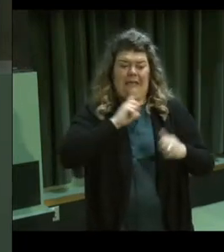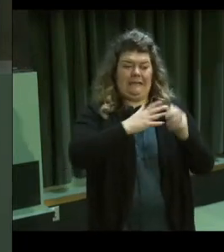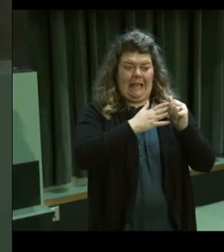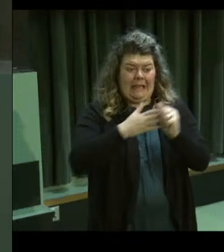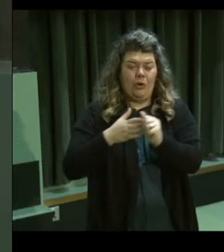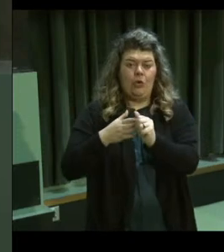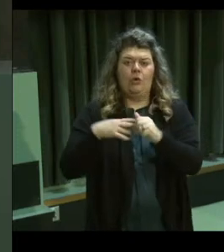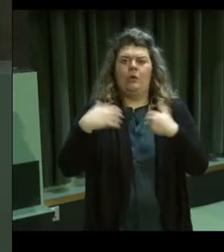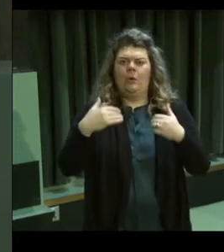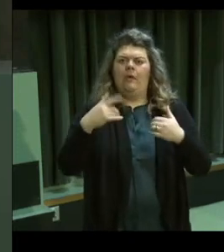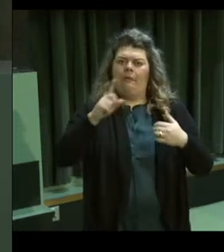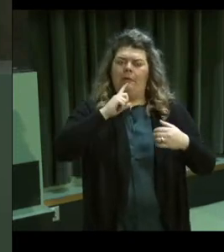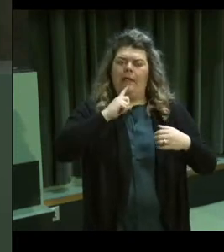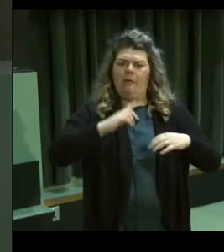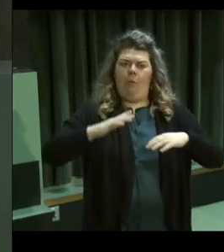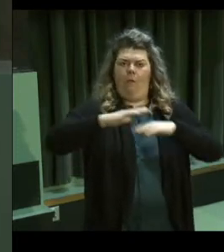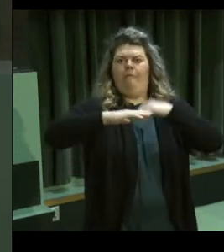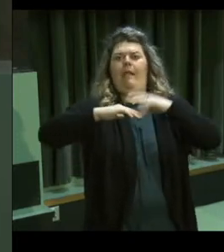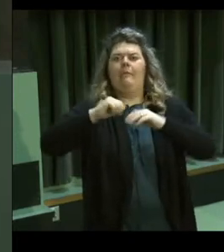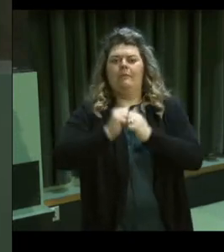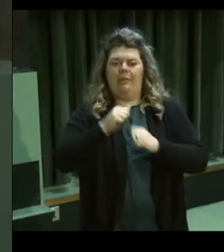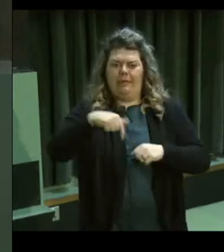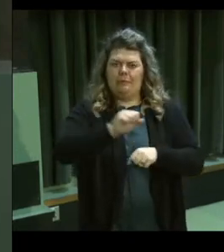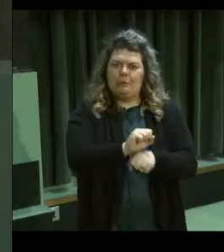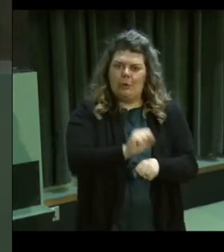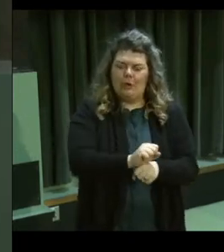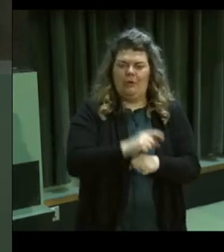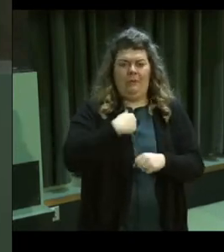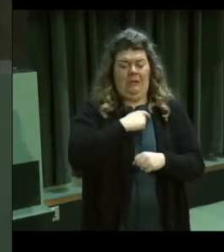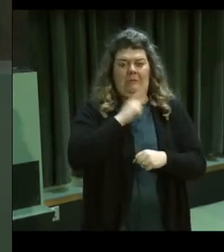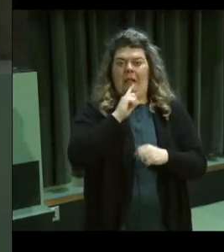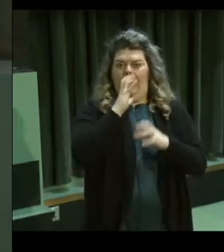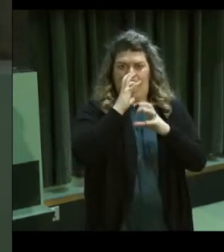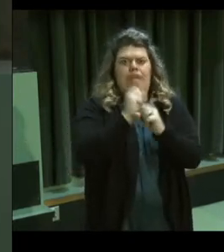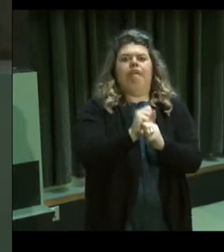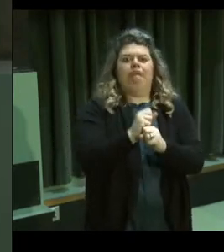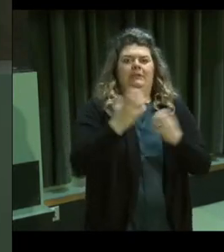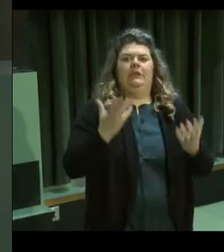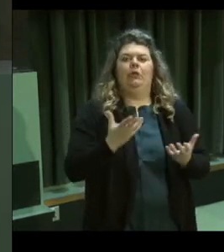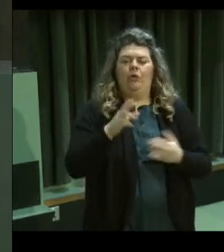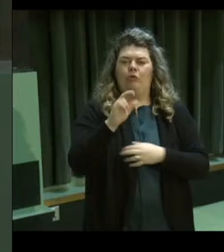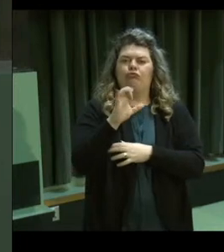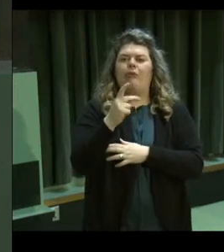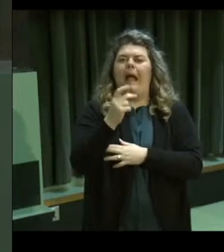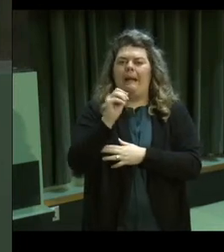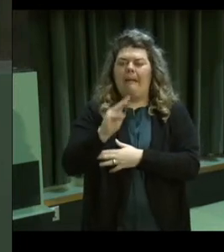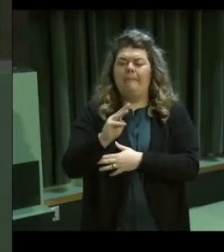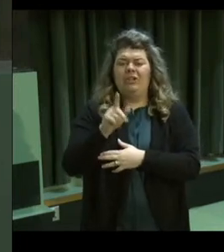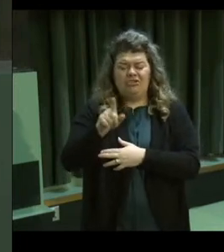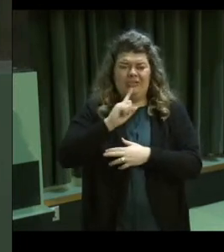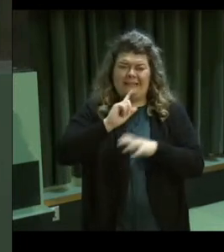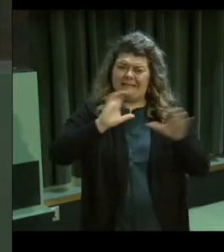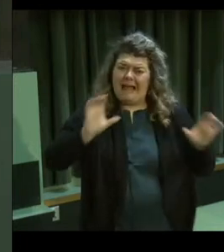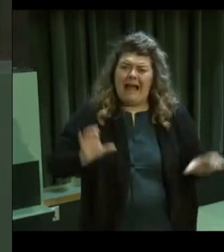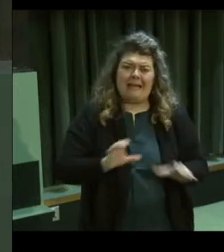and commitment throughout her life intersect with work that we are keenly interested in. At